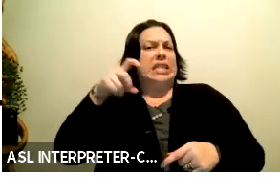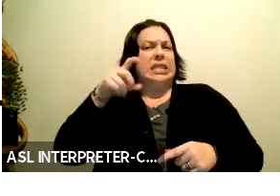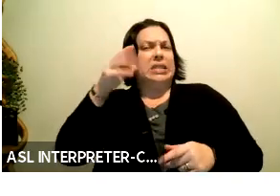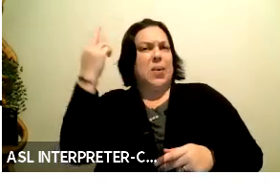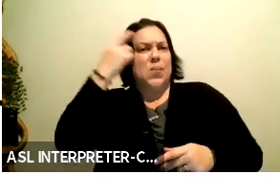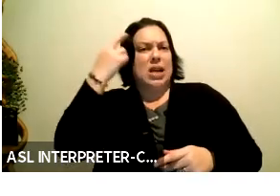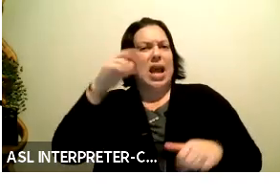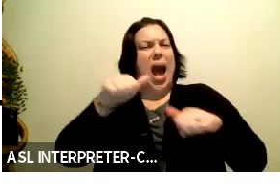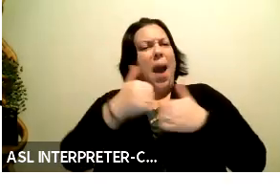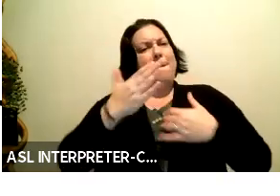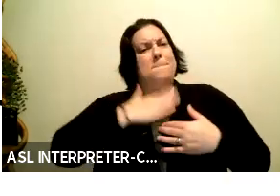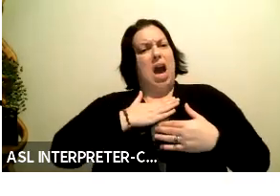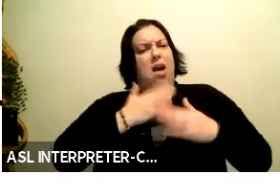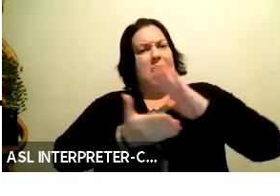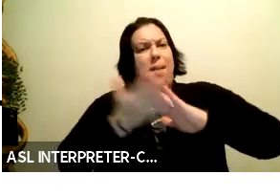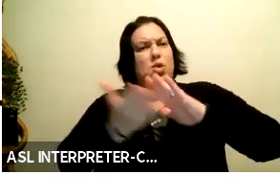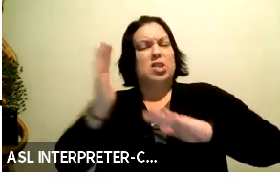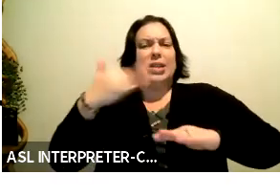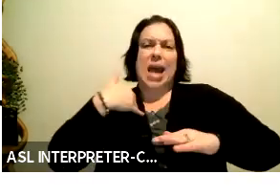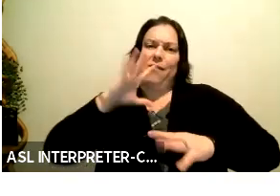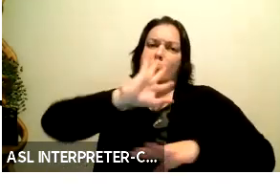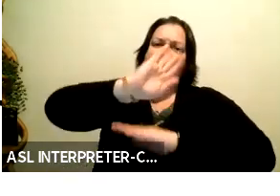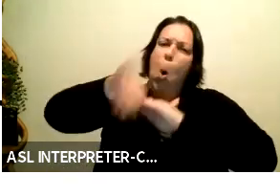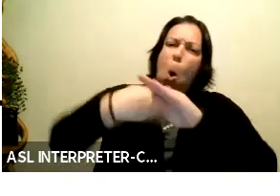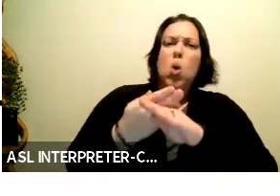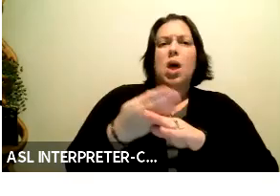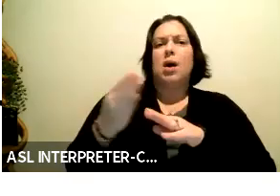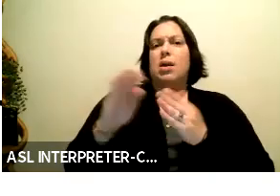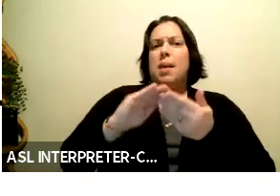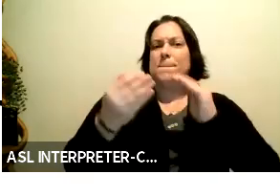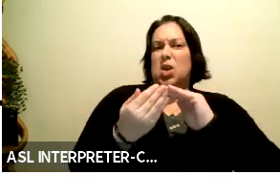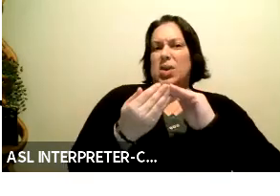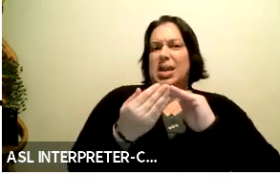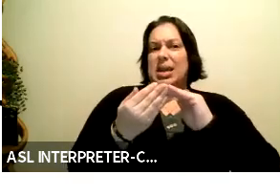operation have whole community inclusion. We have sort of starting languages, though,